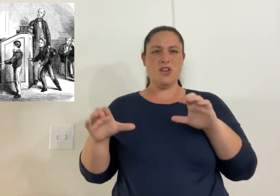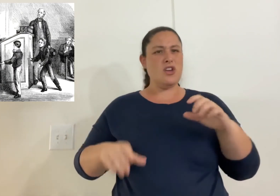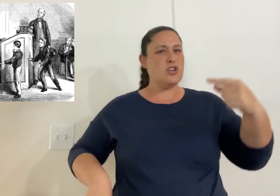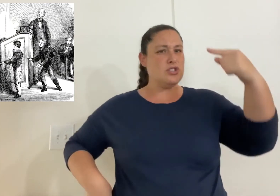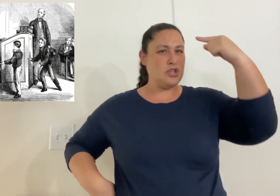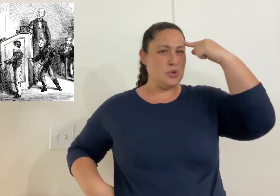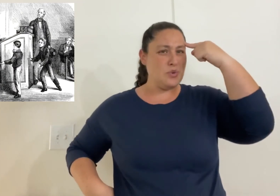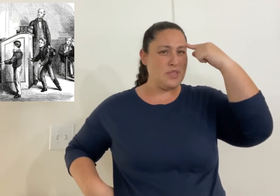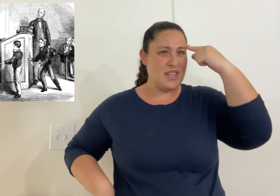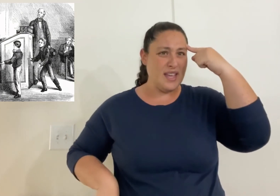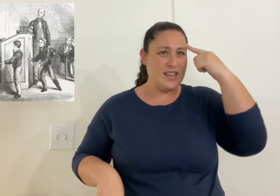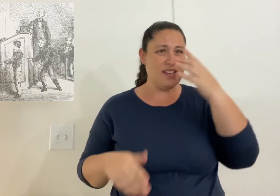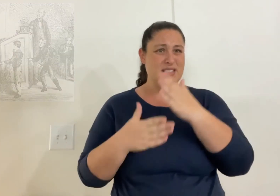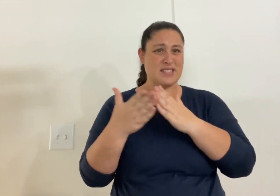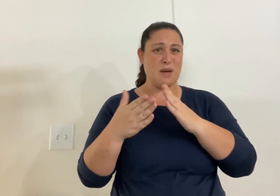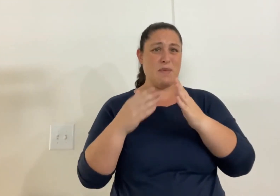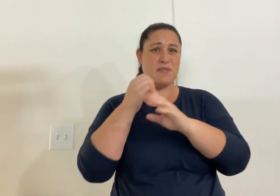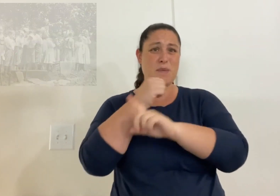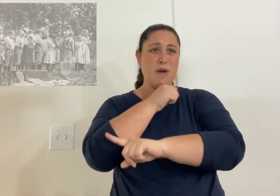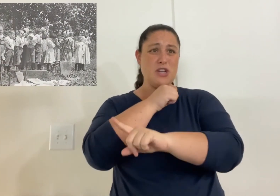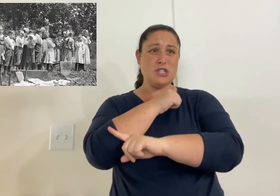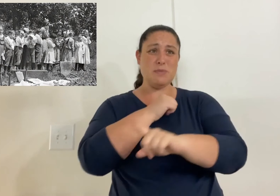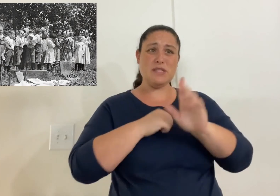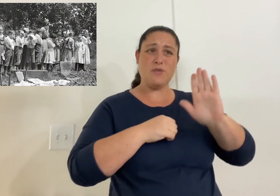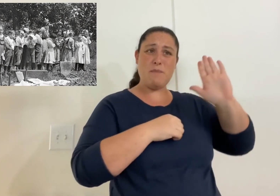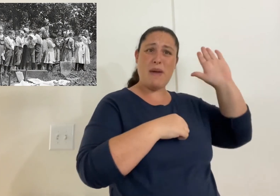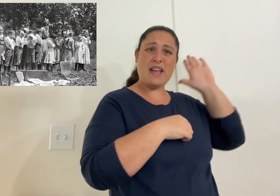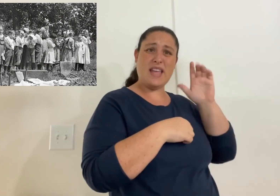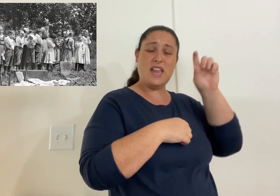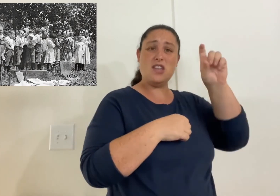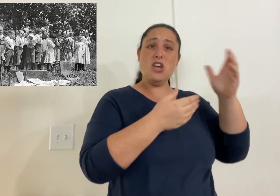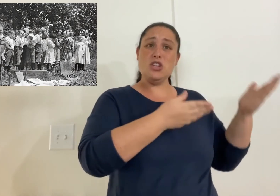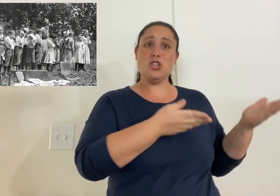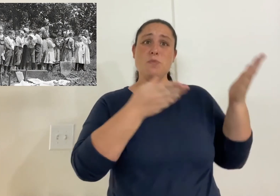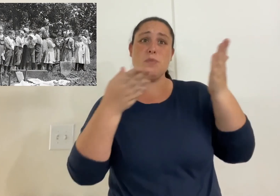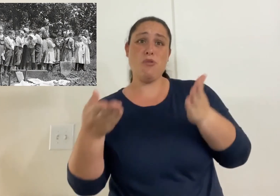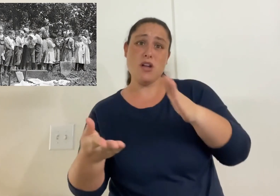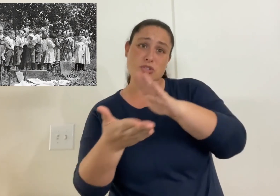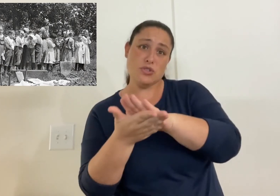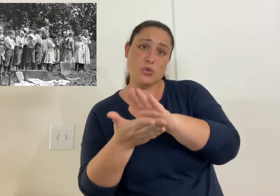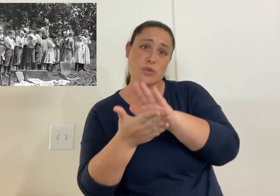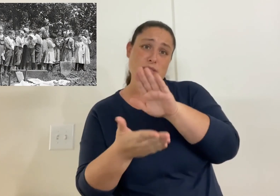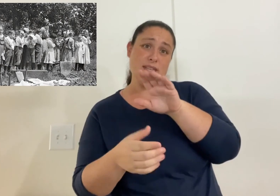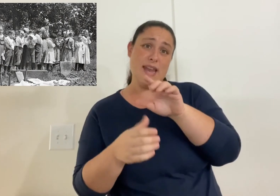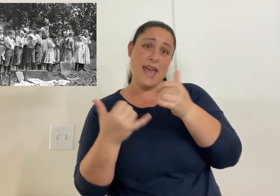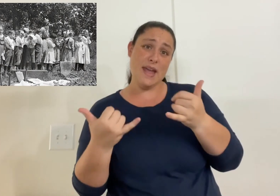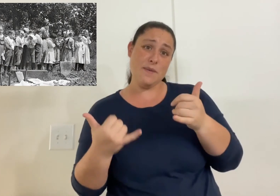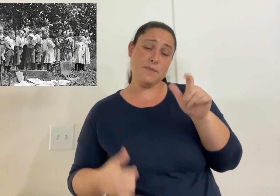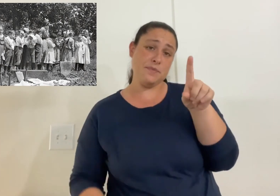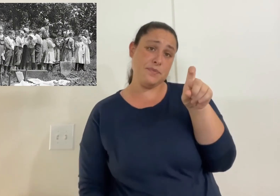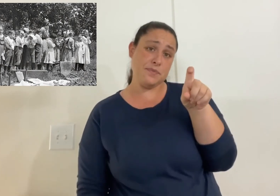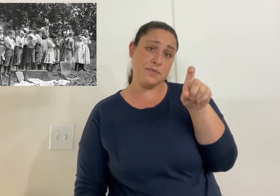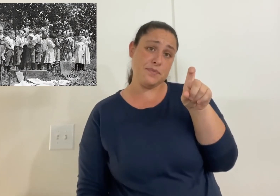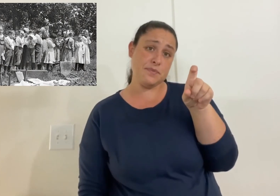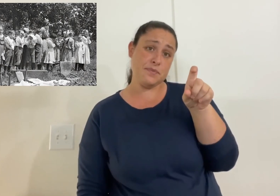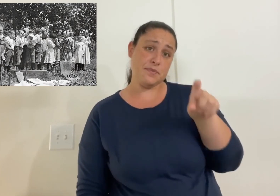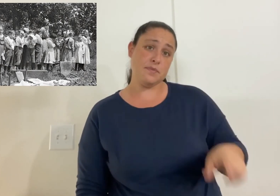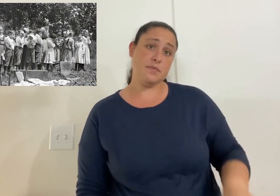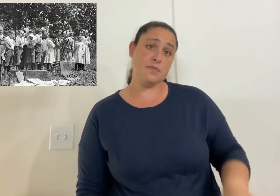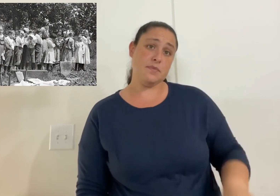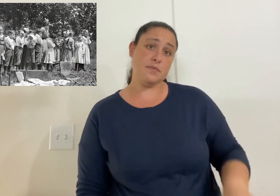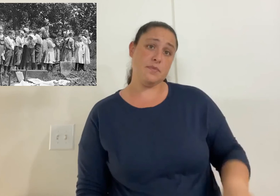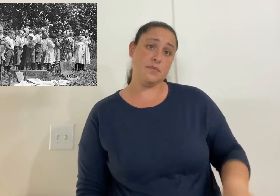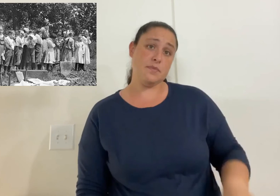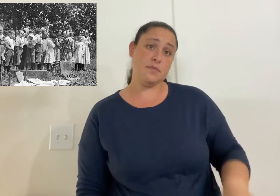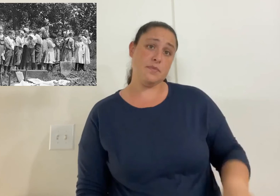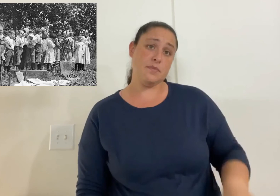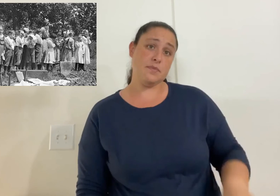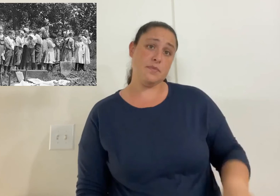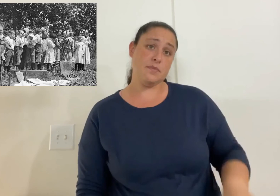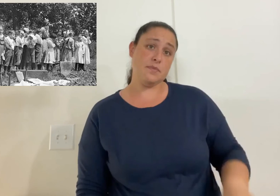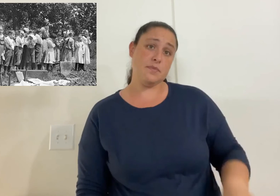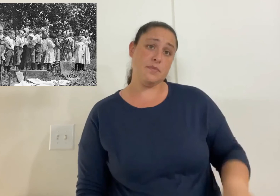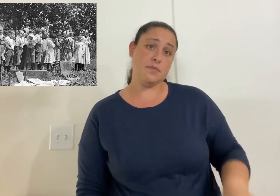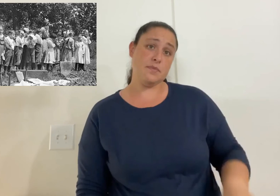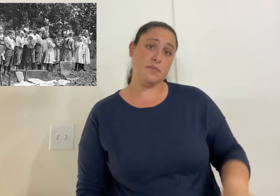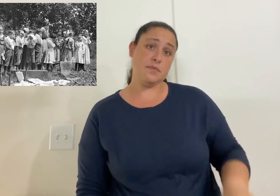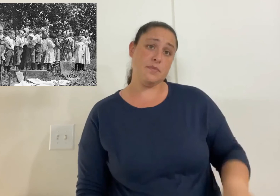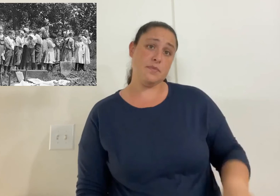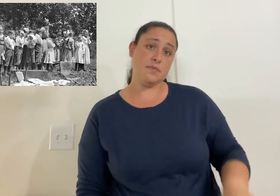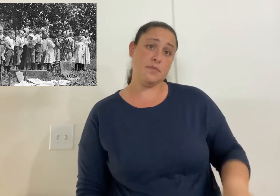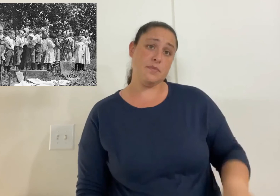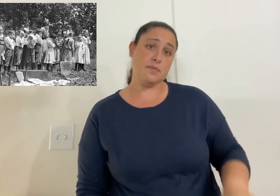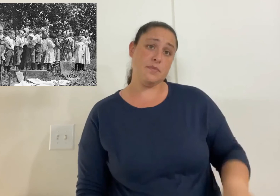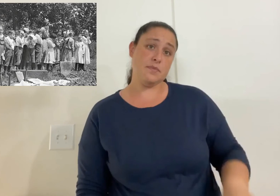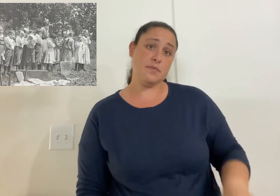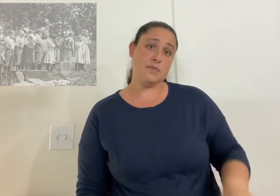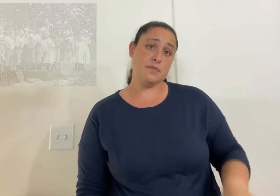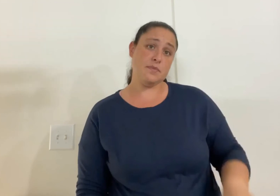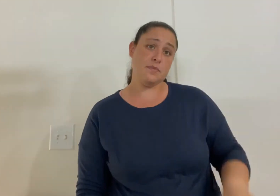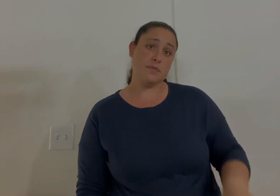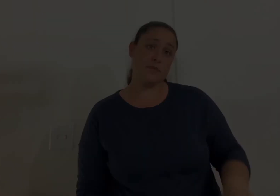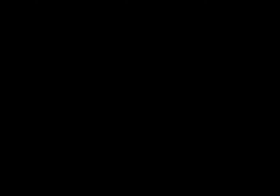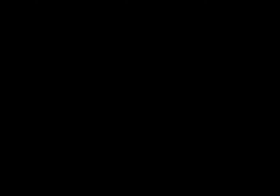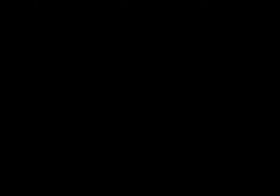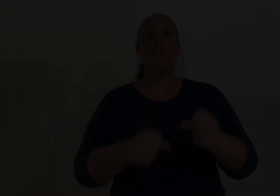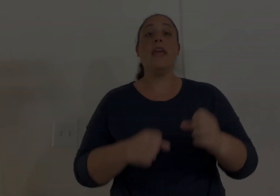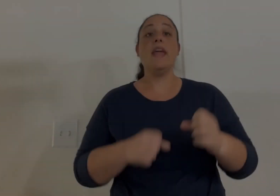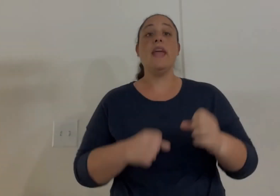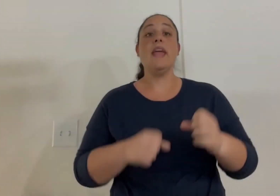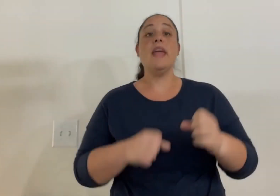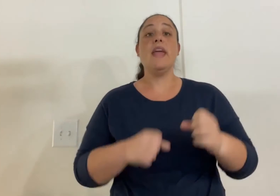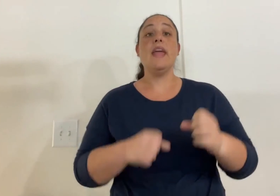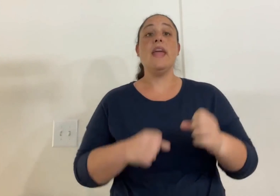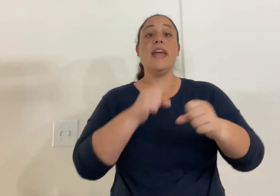Do you think we some punishments from back then should be brought to schools today?